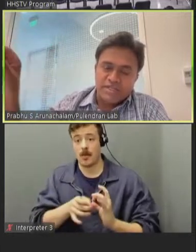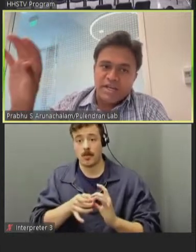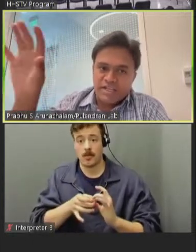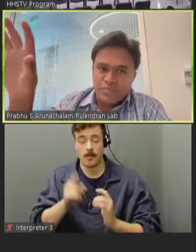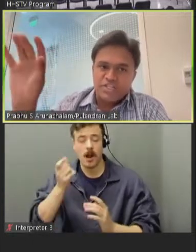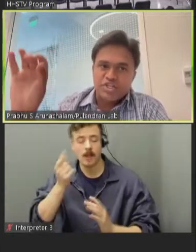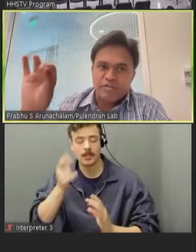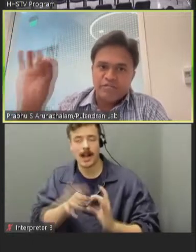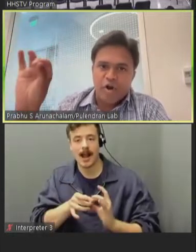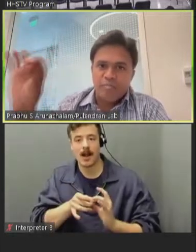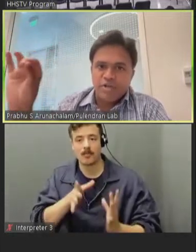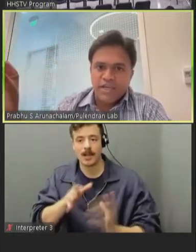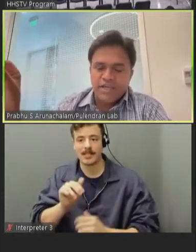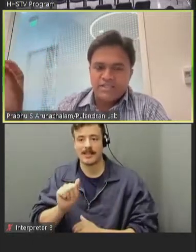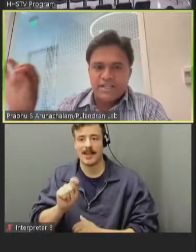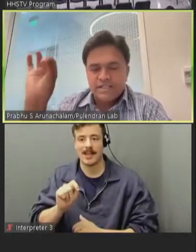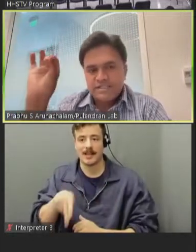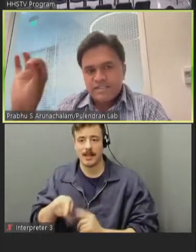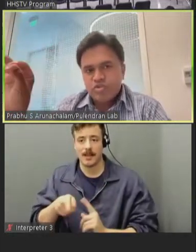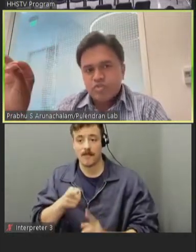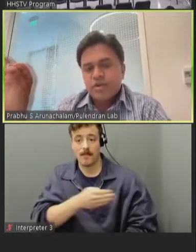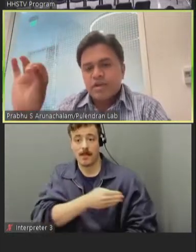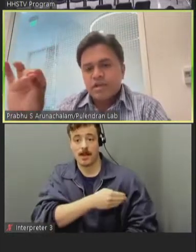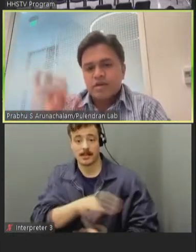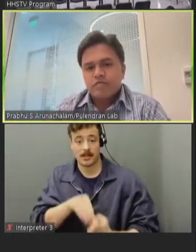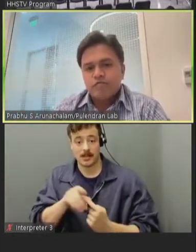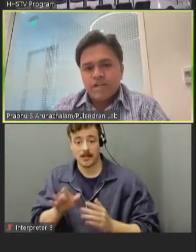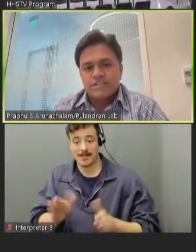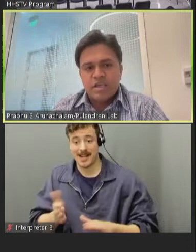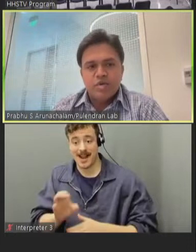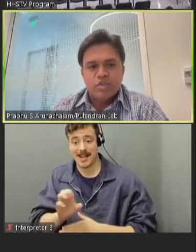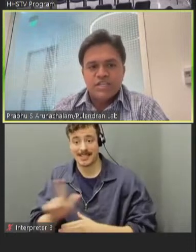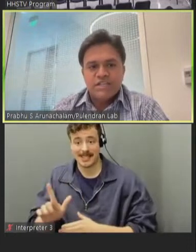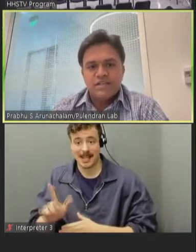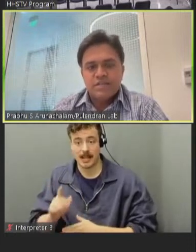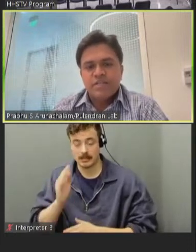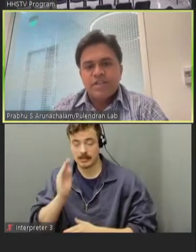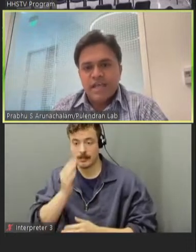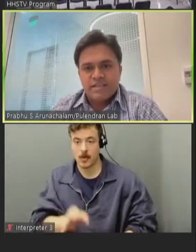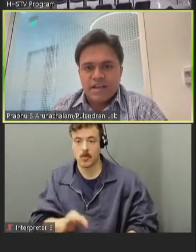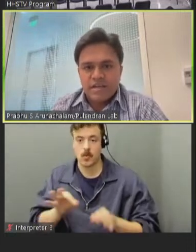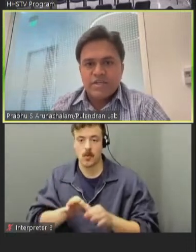especially from dying cells, seems to be critical for its immunogenicity. Next slide, please.